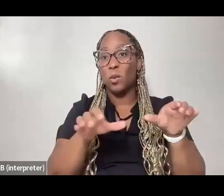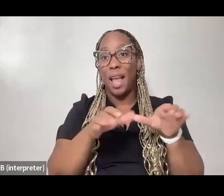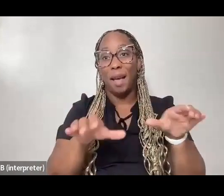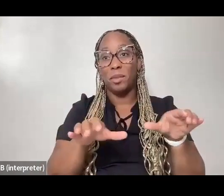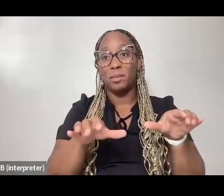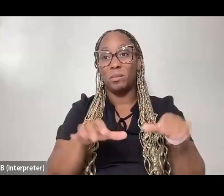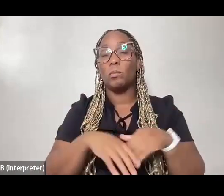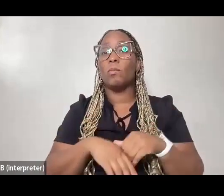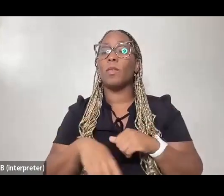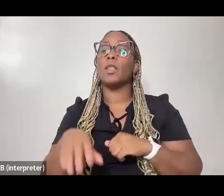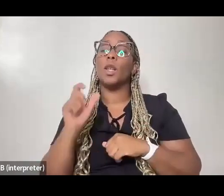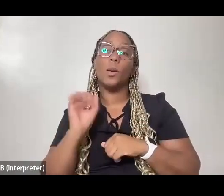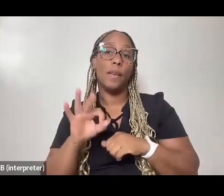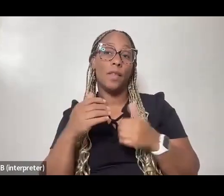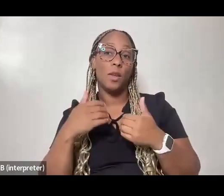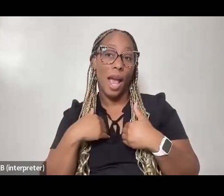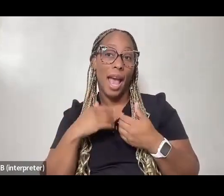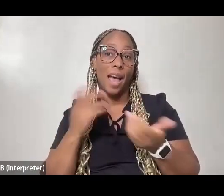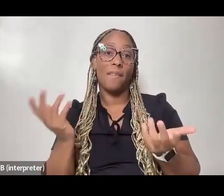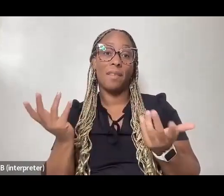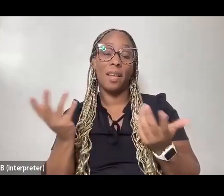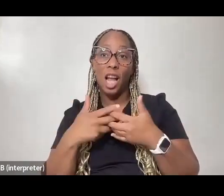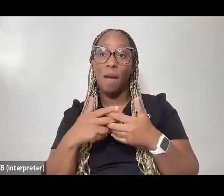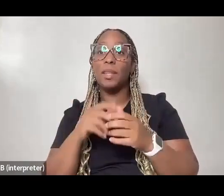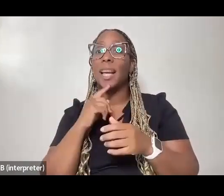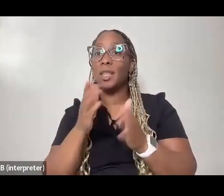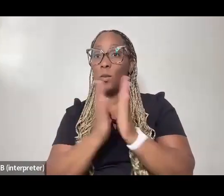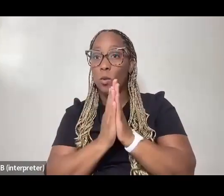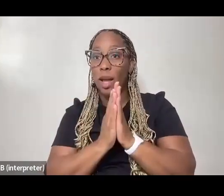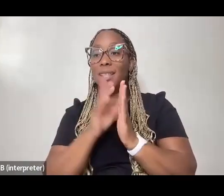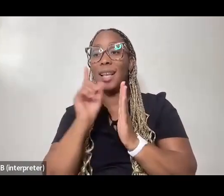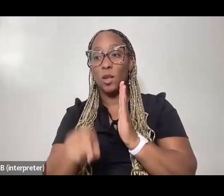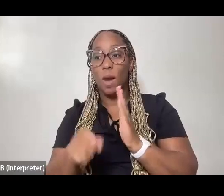So if you have an accommodation request, then you have to get